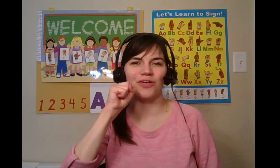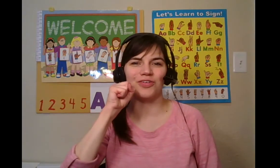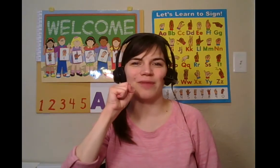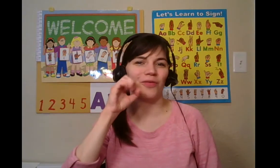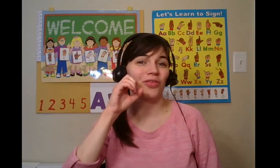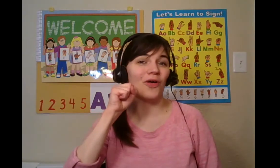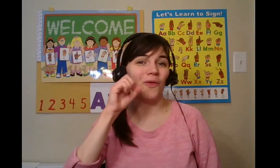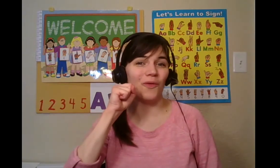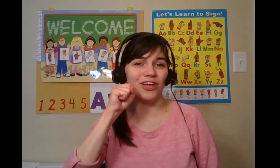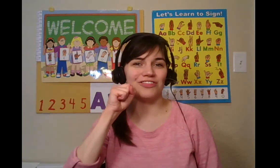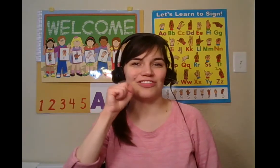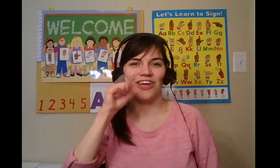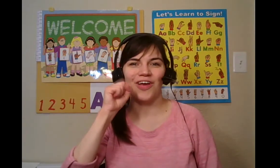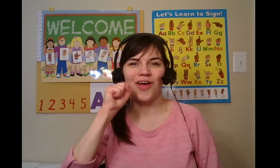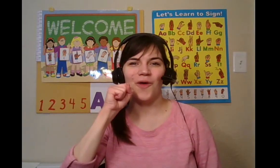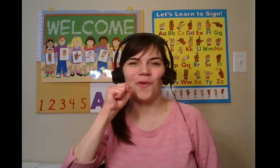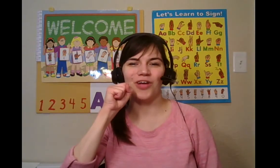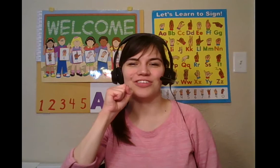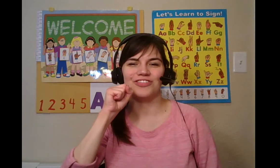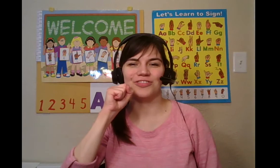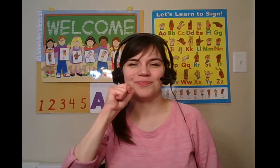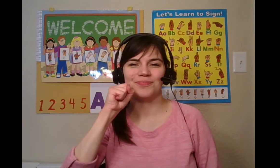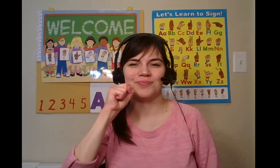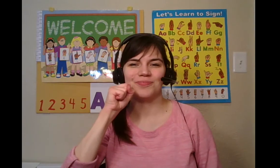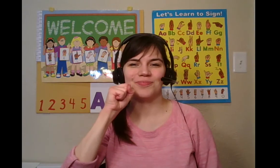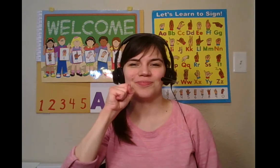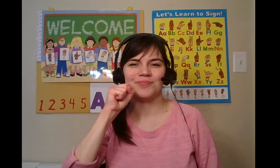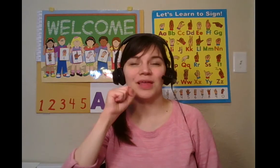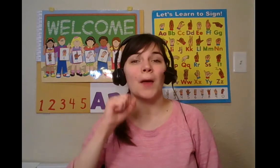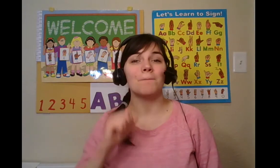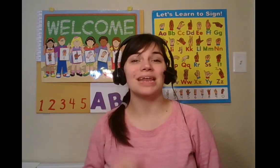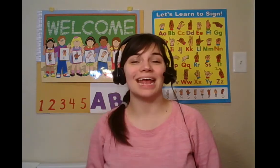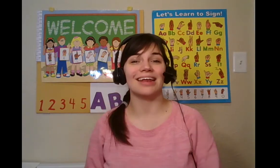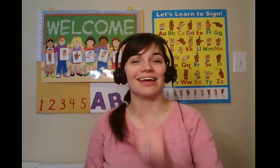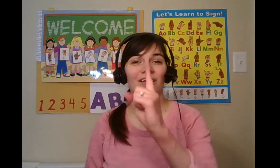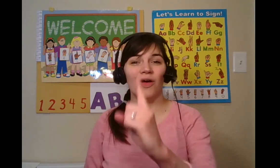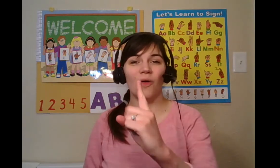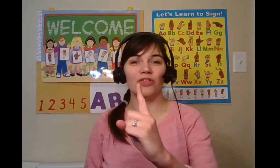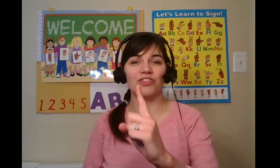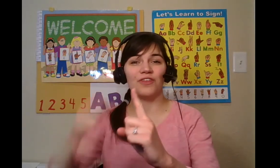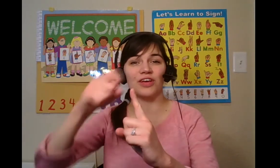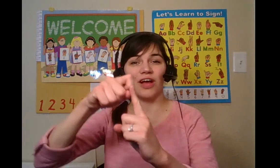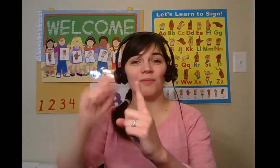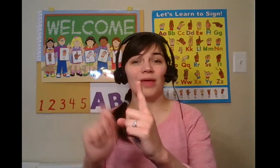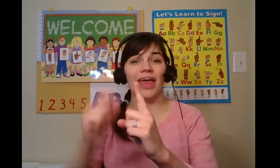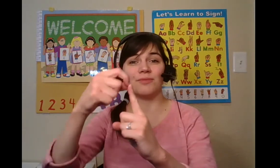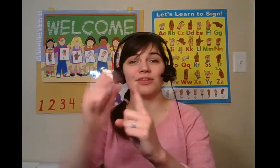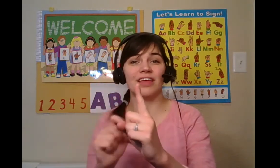of your mouth: orange. Orange. Banana. Hold your finger up and pretend